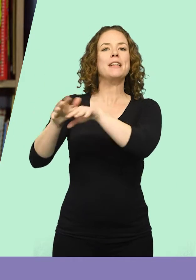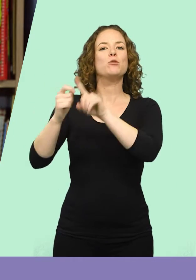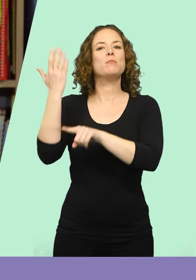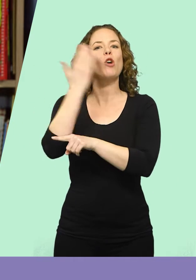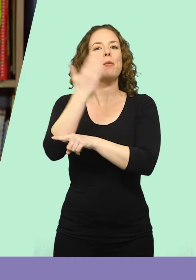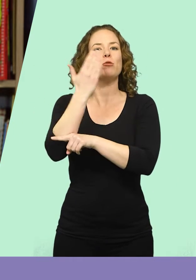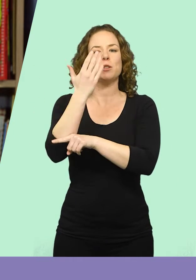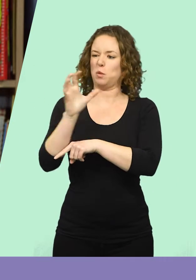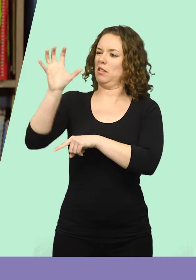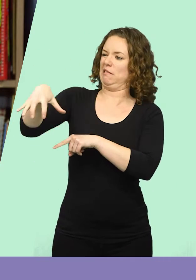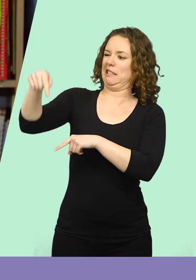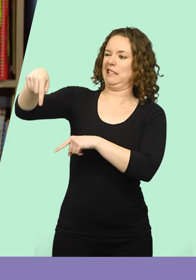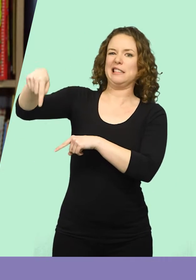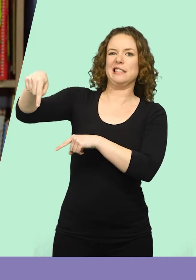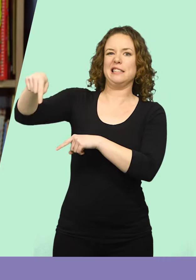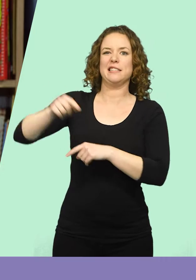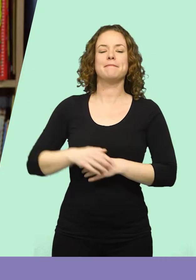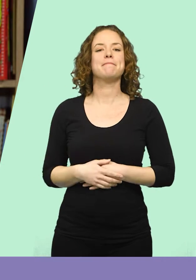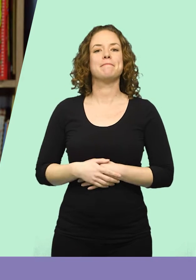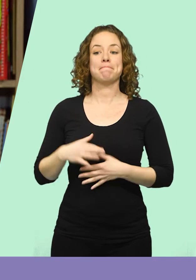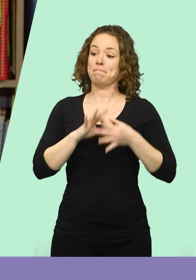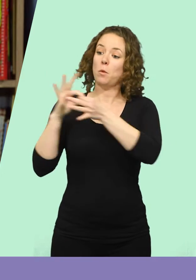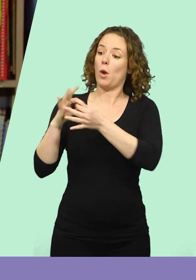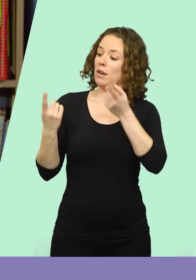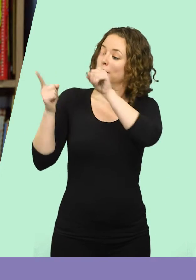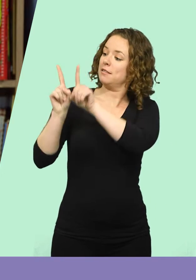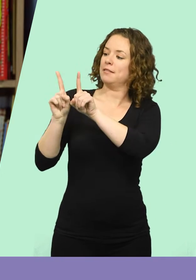of a mainstream primary school. I work alongside the Teacher of the Deaf (ToD).